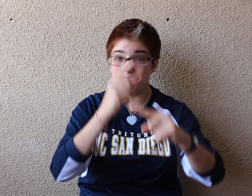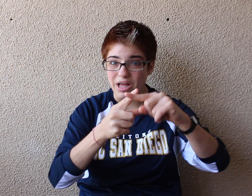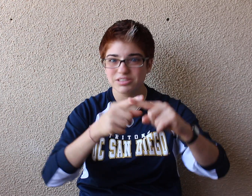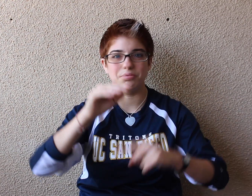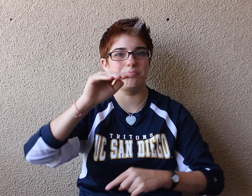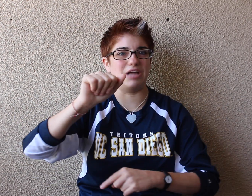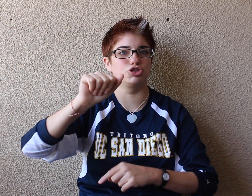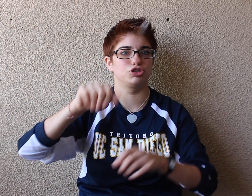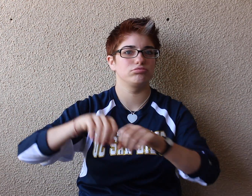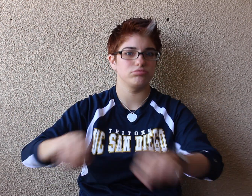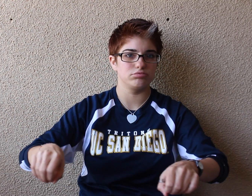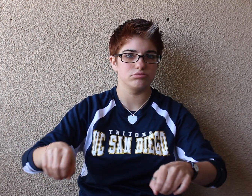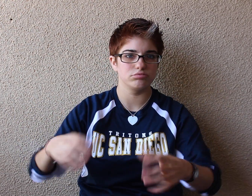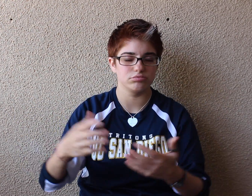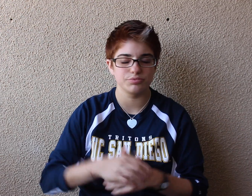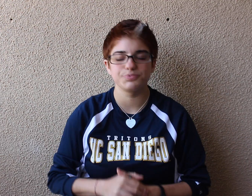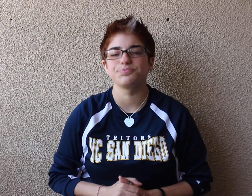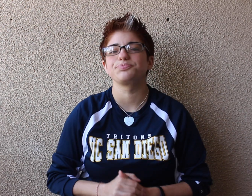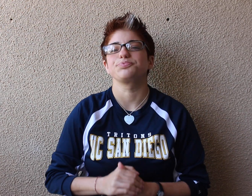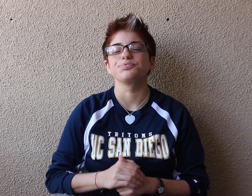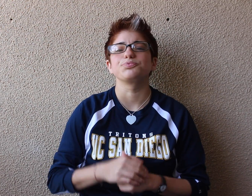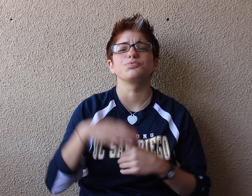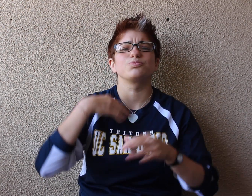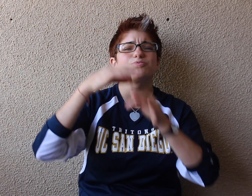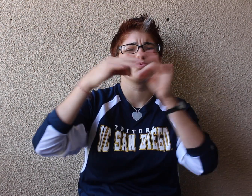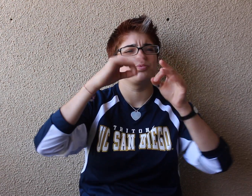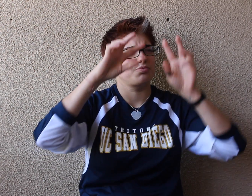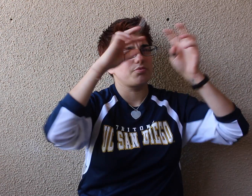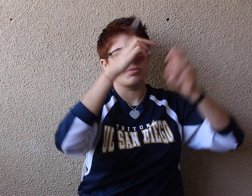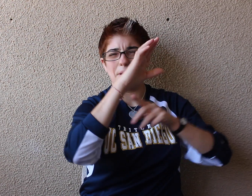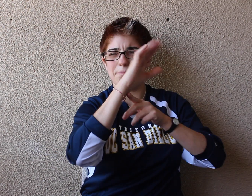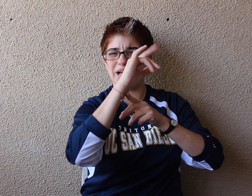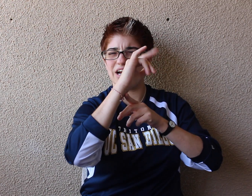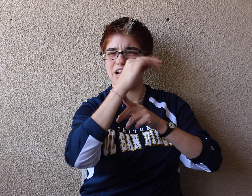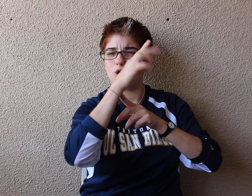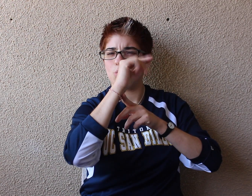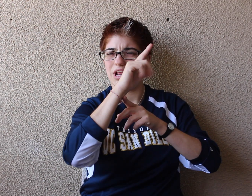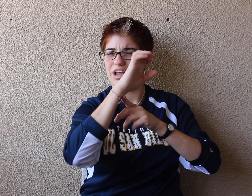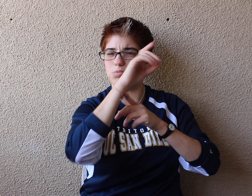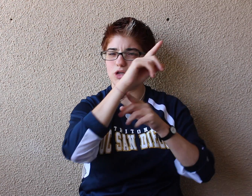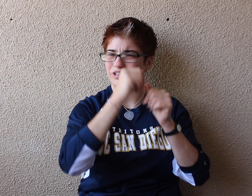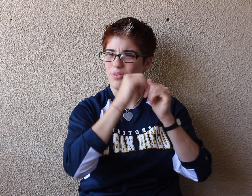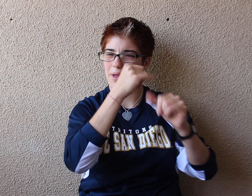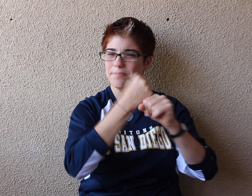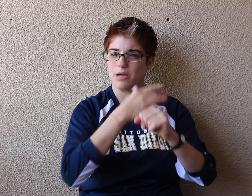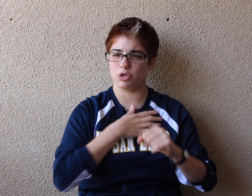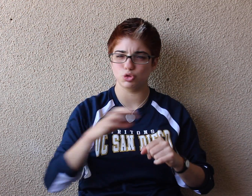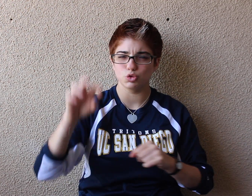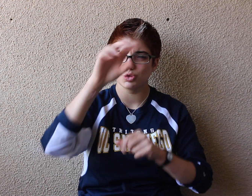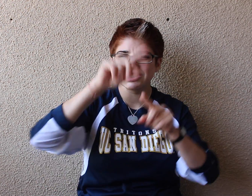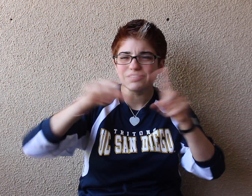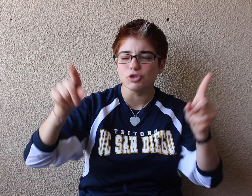And you’ll get Master’s Degree, too! Now, about how the title ‘Bilingual Education’ makes my journey different...